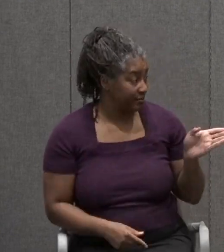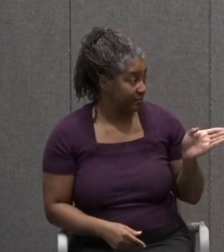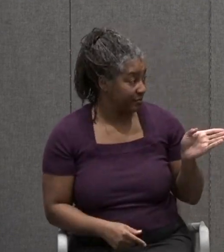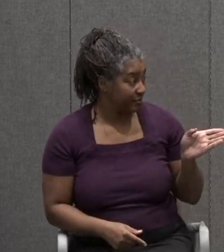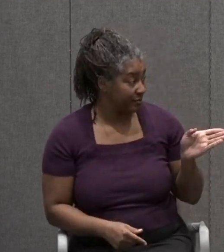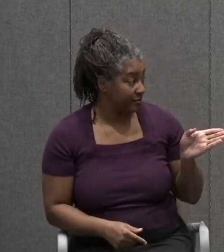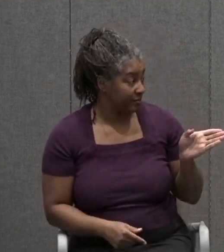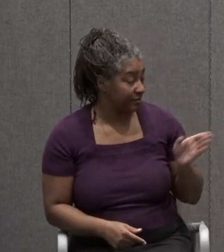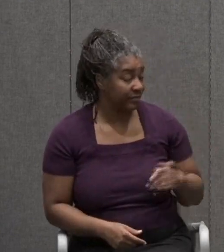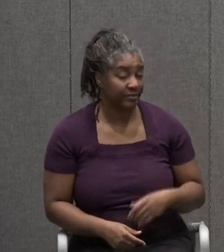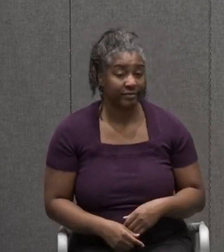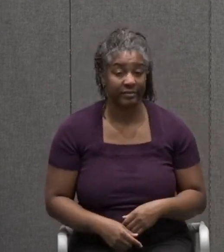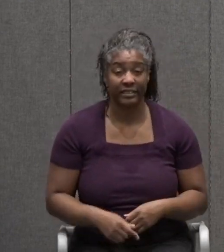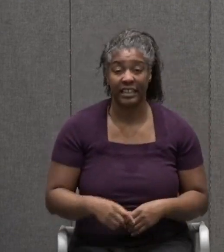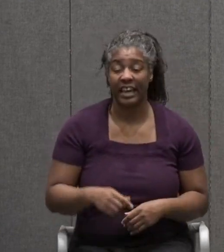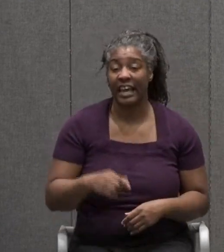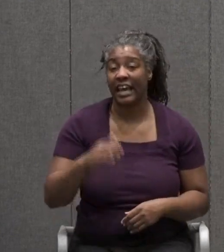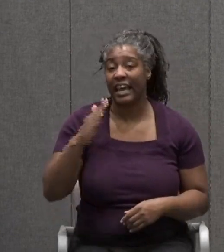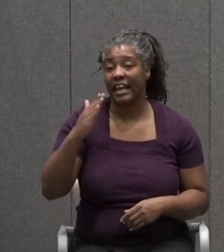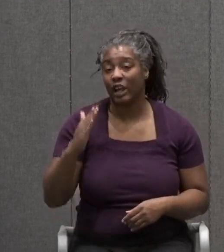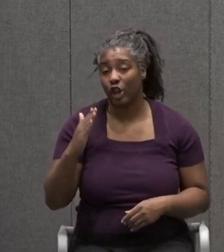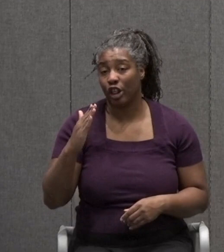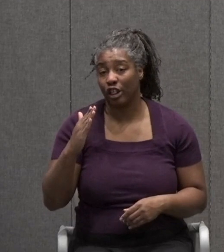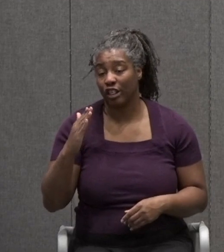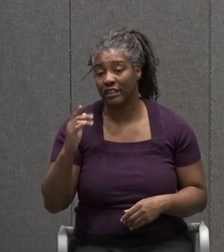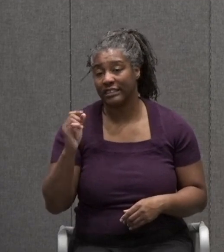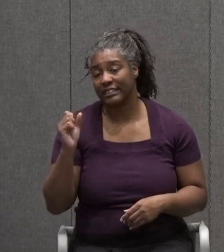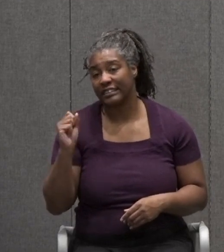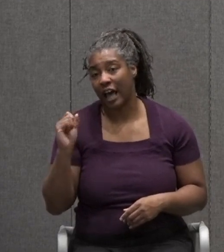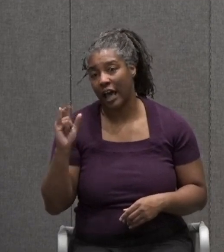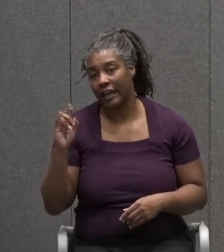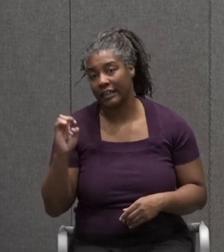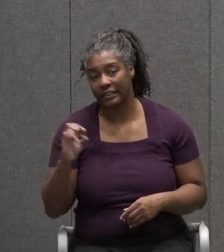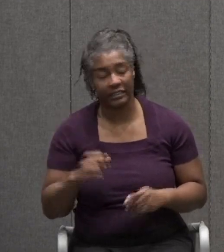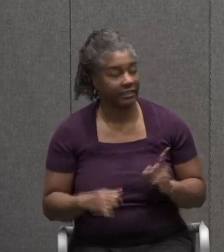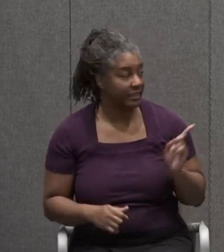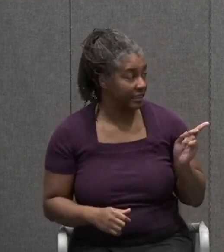maybe side angle, maybe warrior,